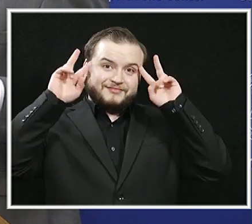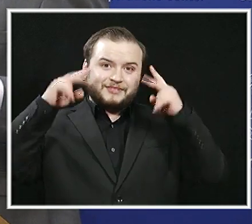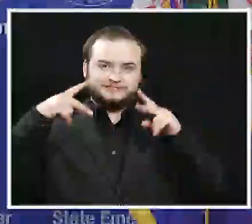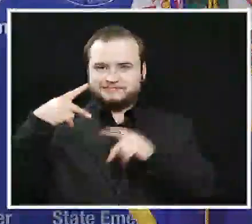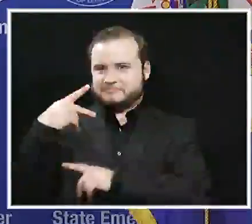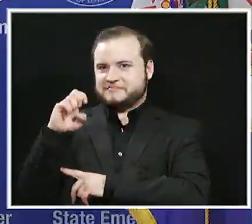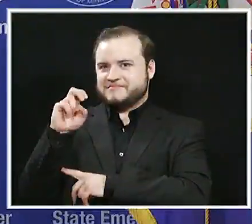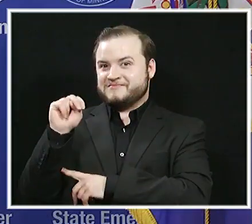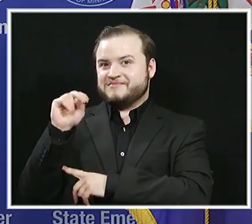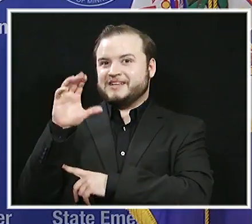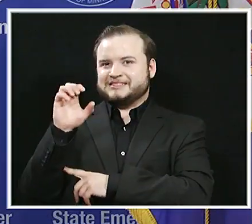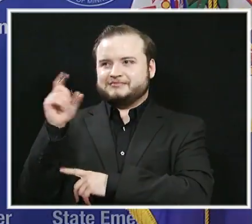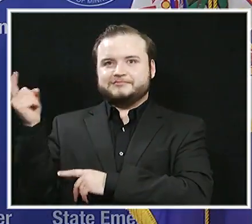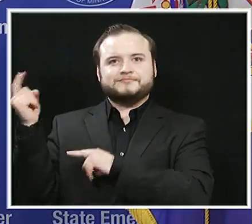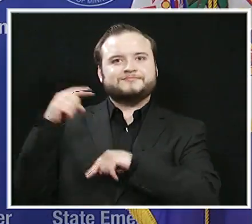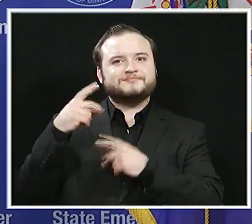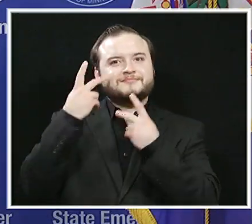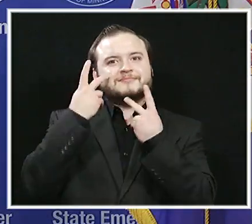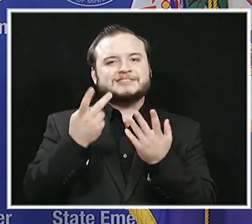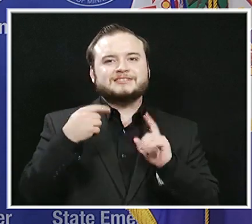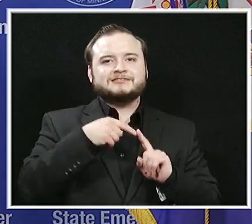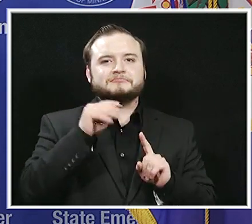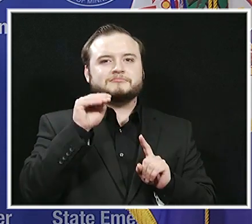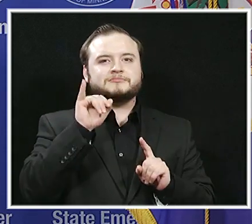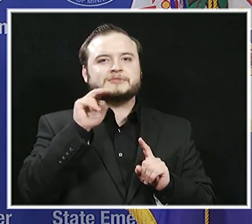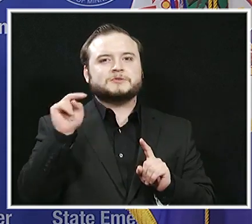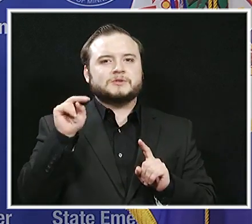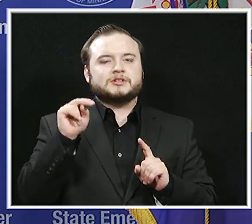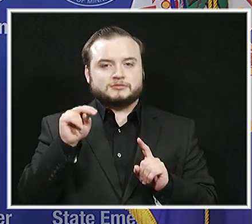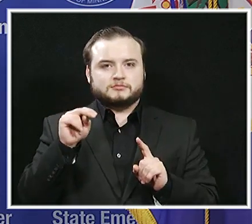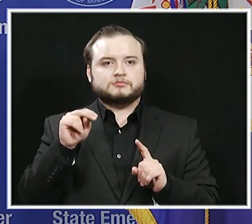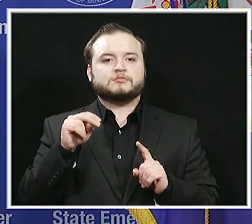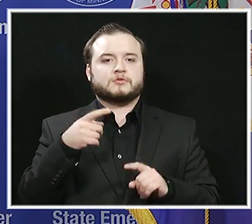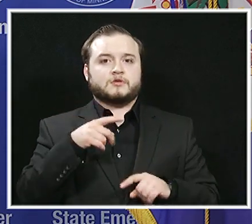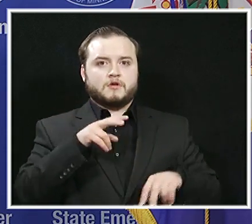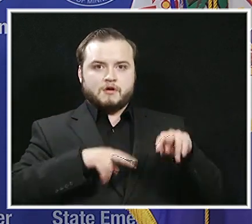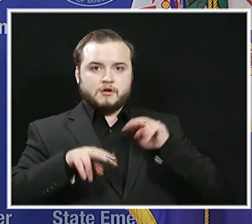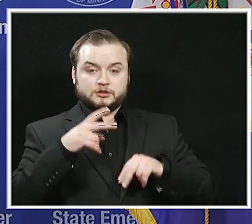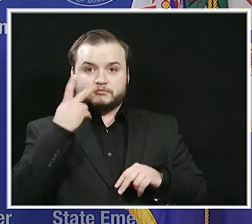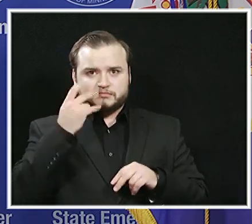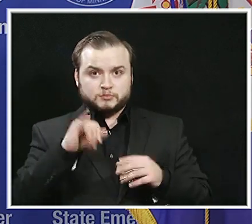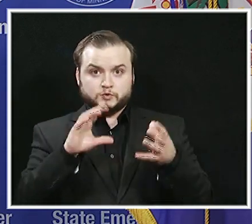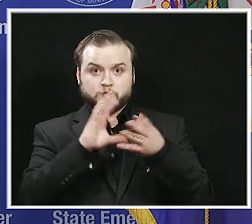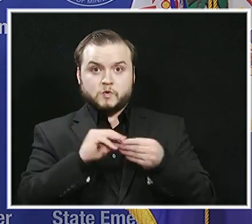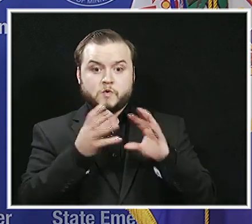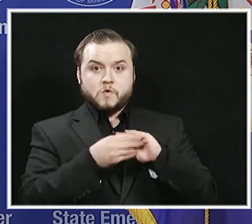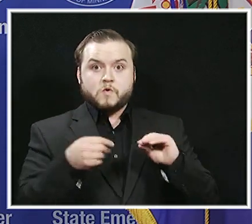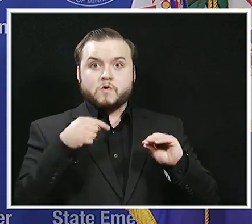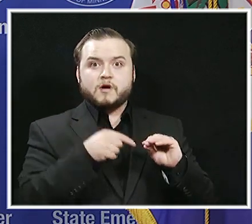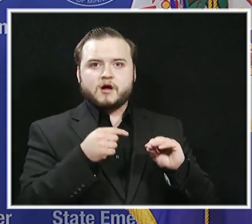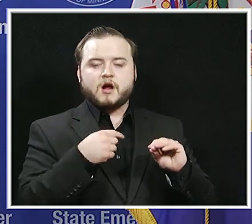told and I had the opportunity to tell this week to tell the story to Vice President Pence about what Minnesota's doing, that